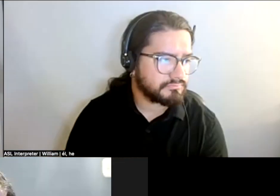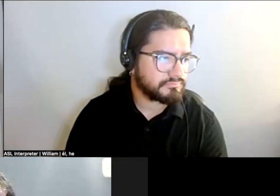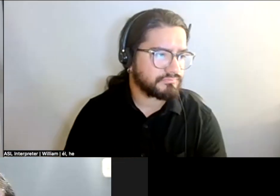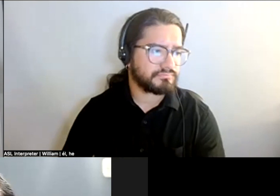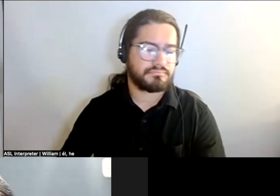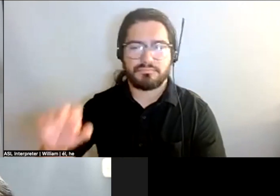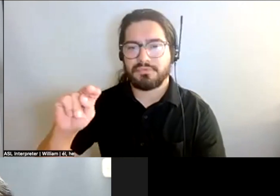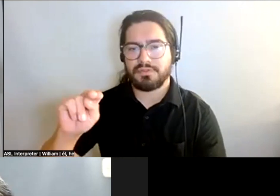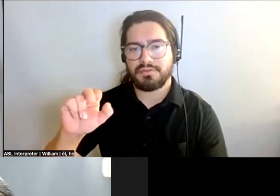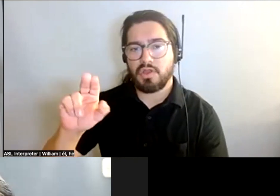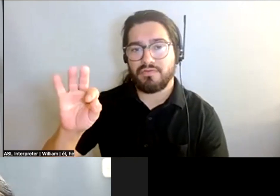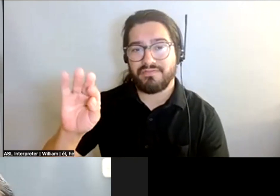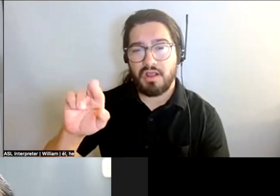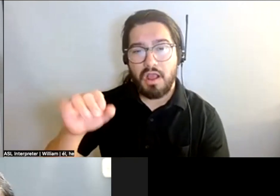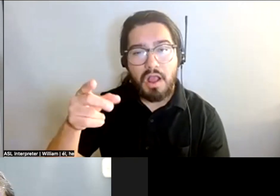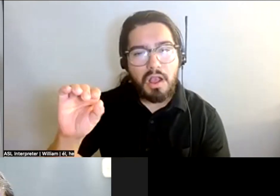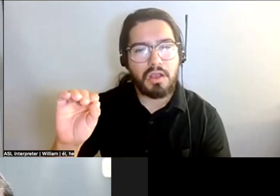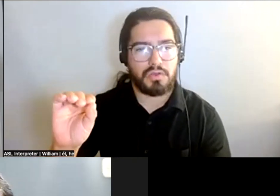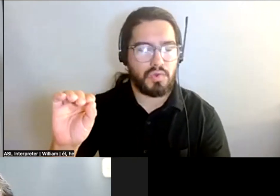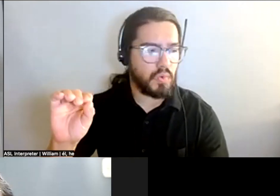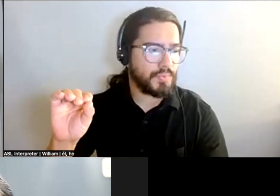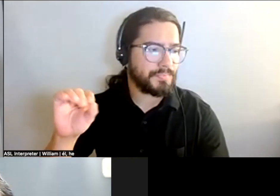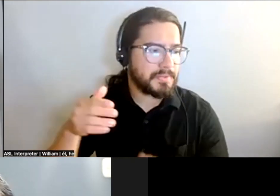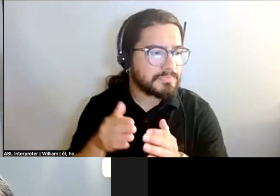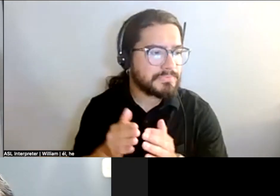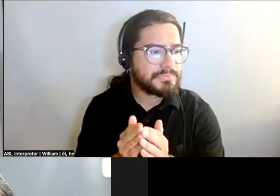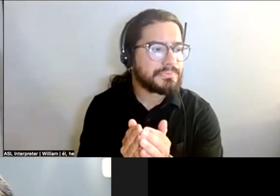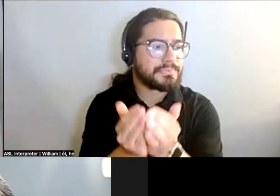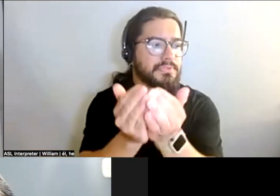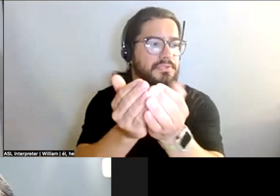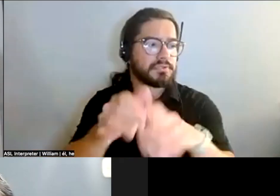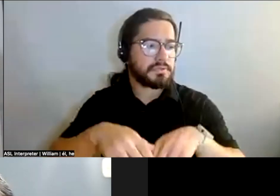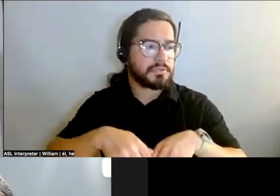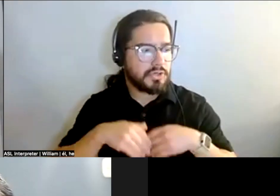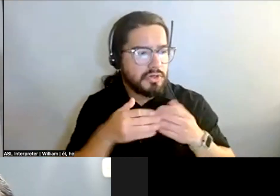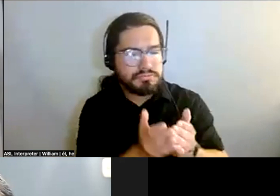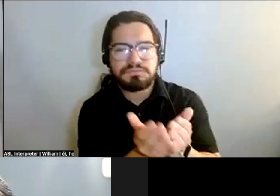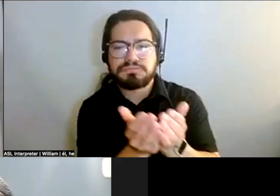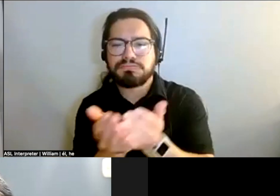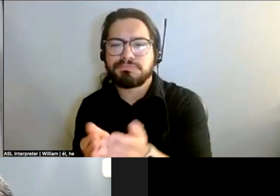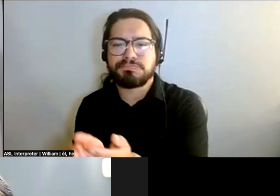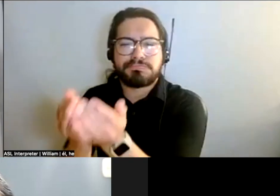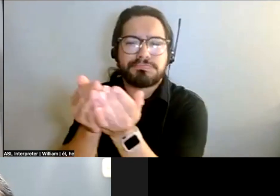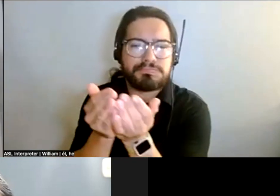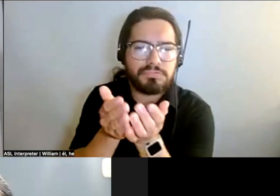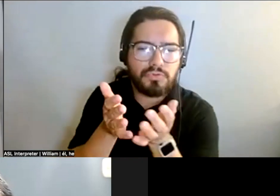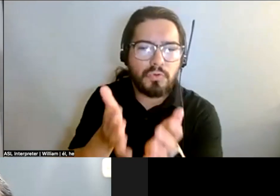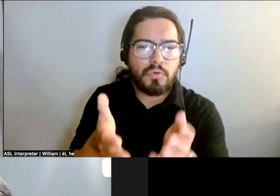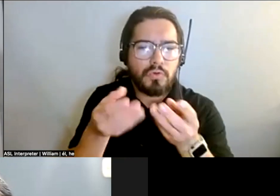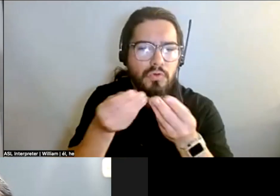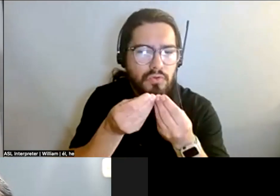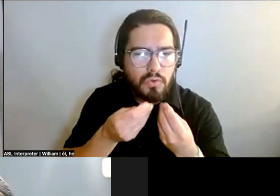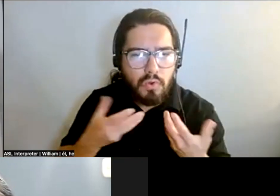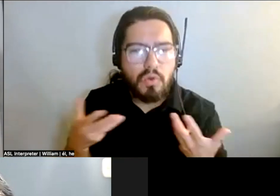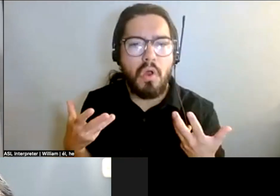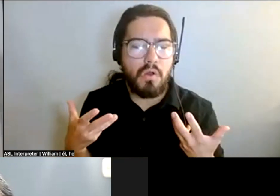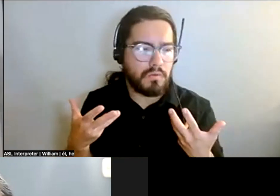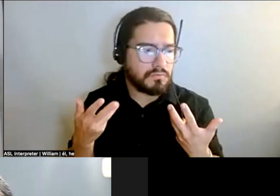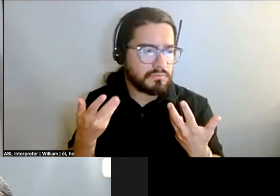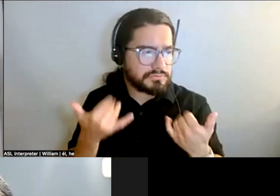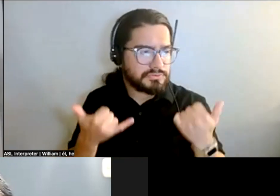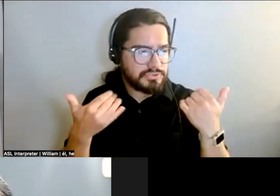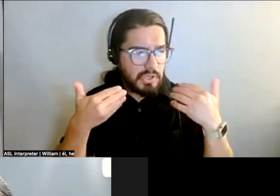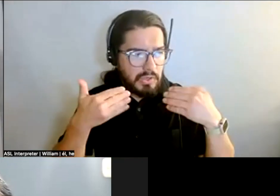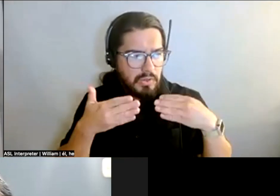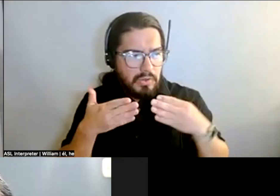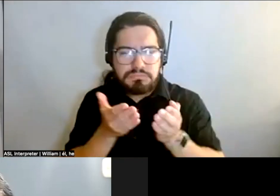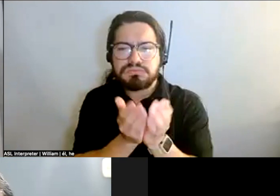Arrojados a la orilla de nosotros mismos Extenuados